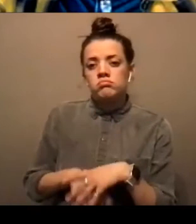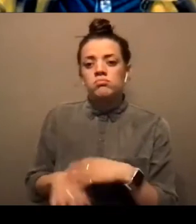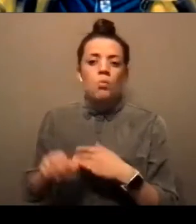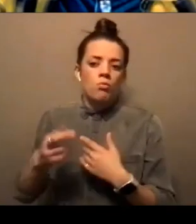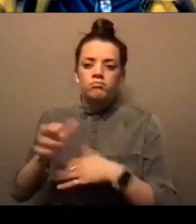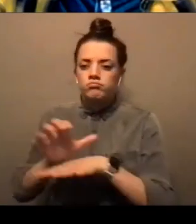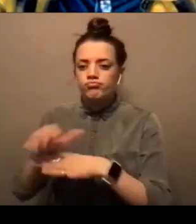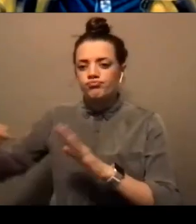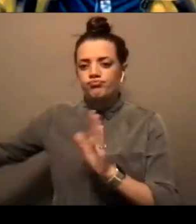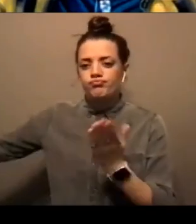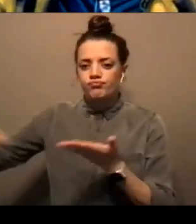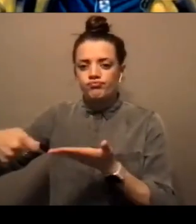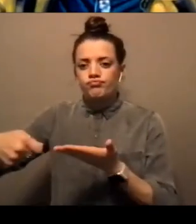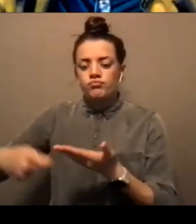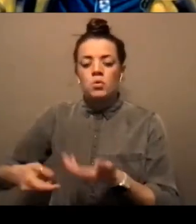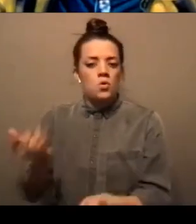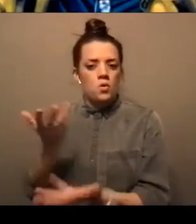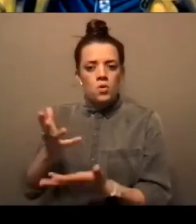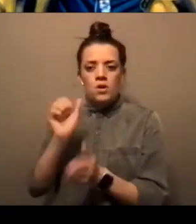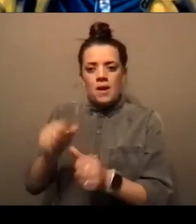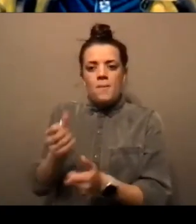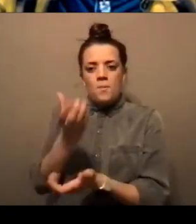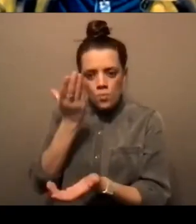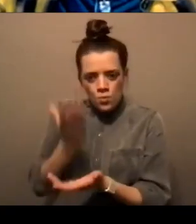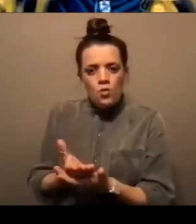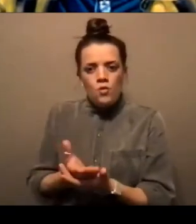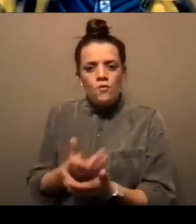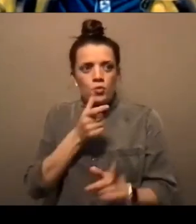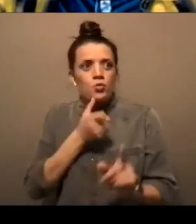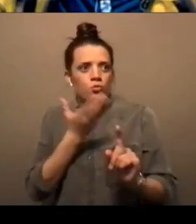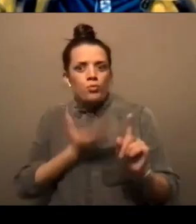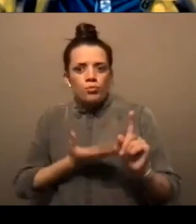to prove that you are who you say you are.